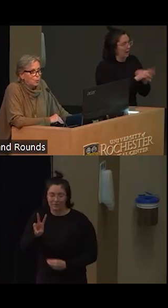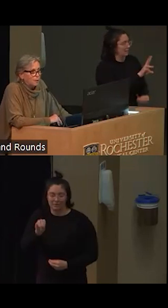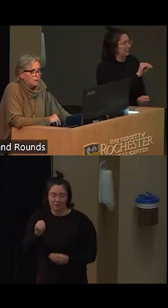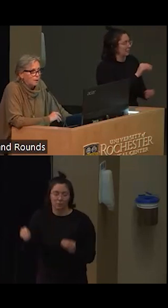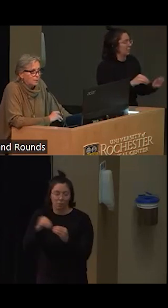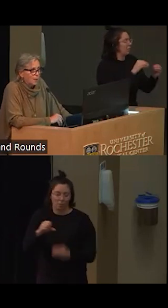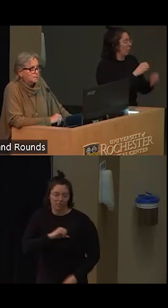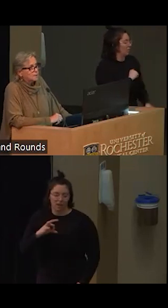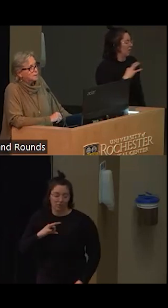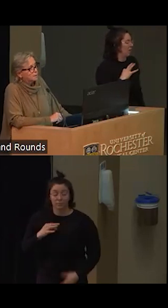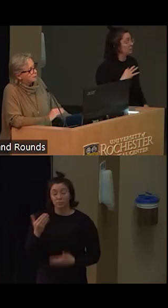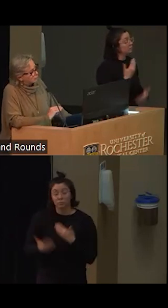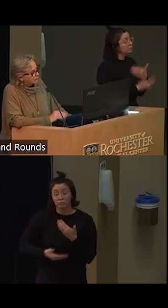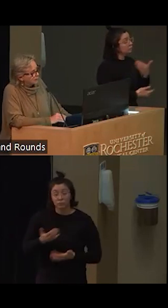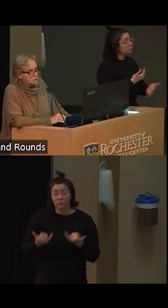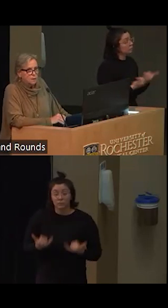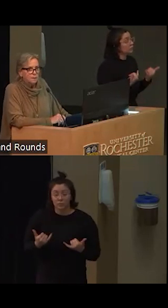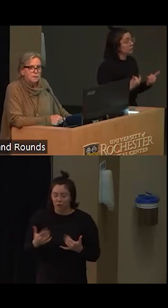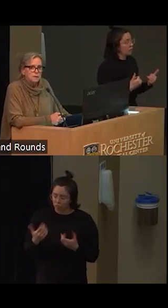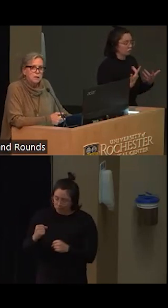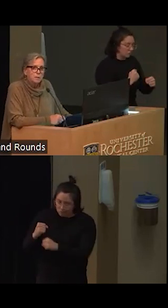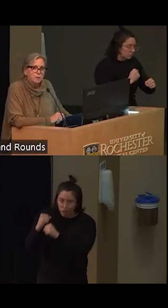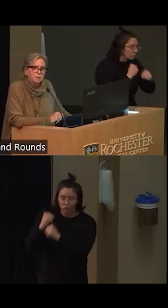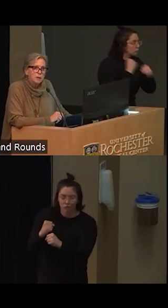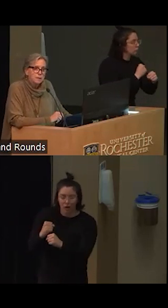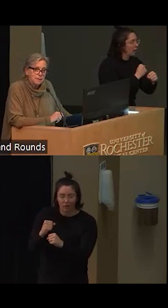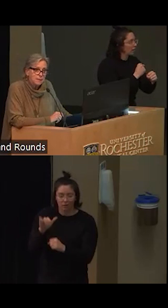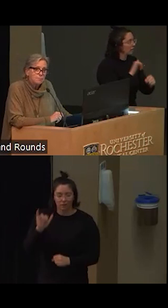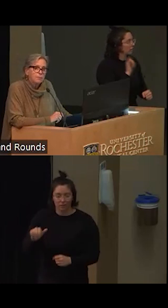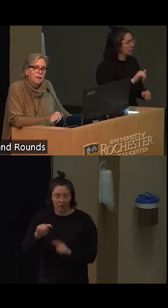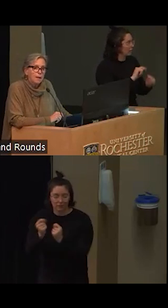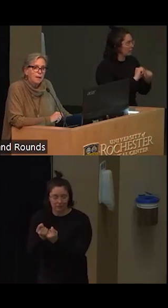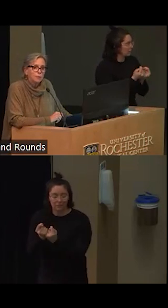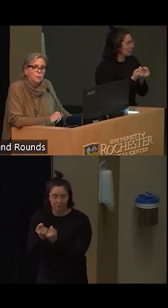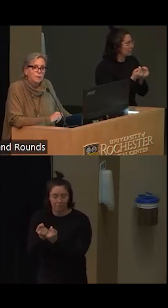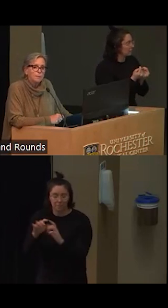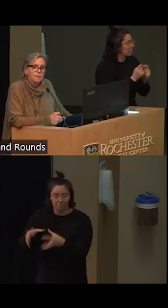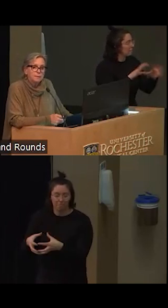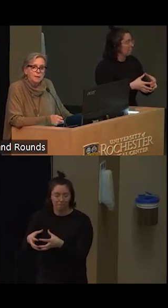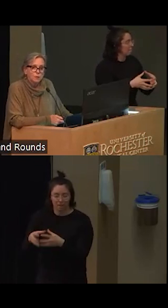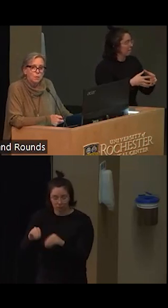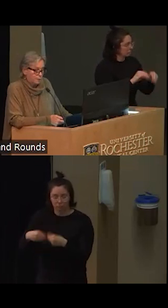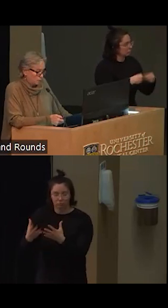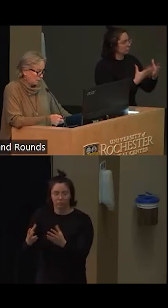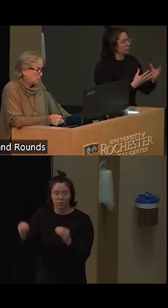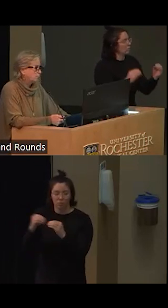we are in the process of really strengthening the champion team and re-implementing on all the units